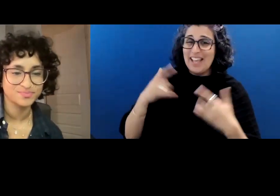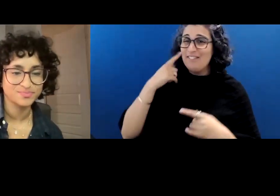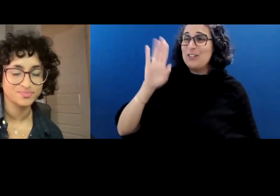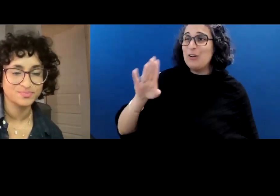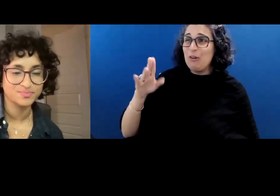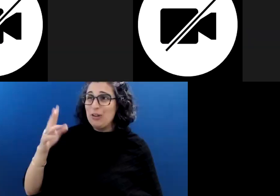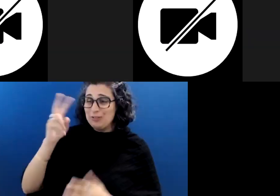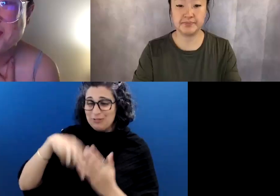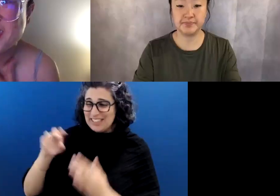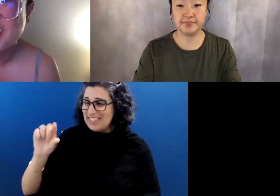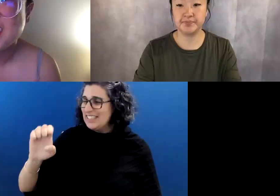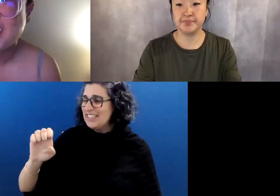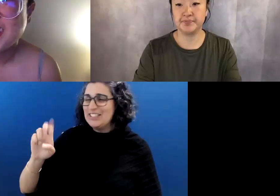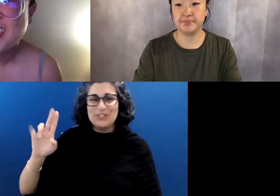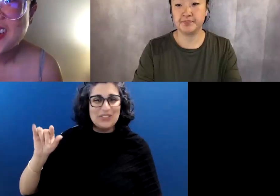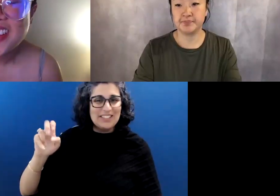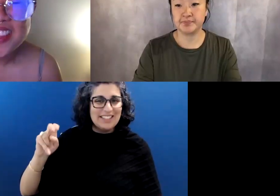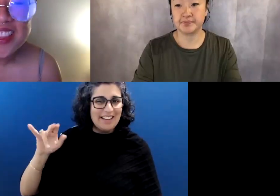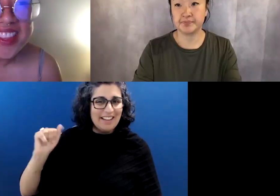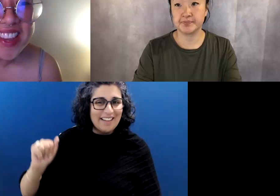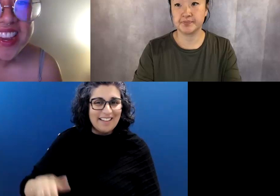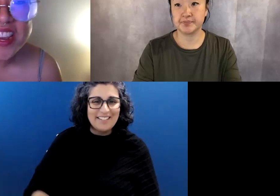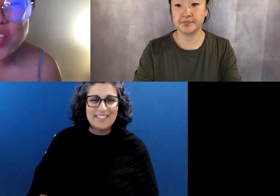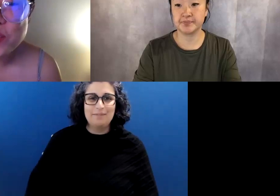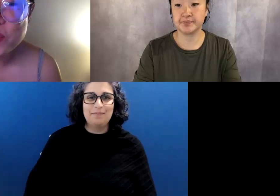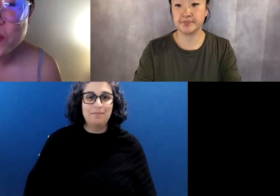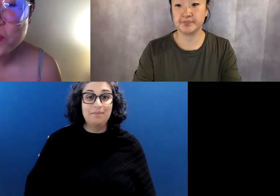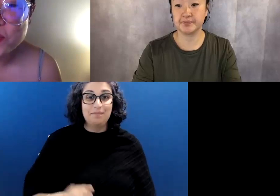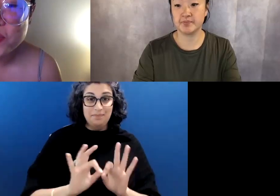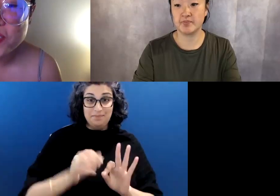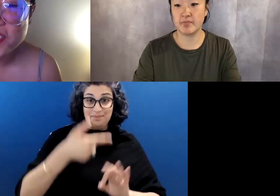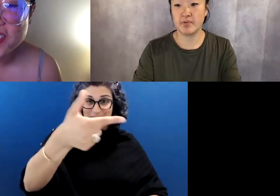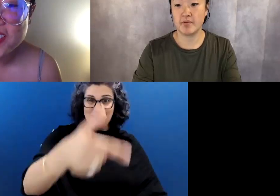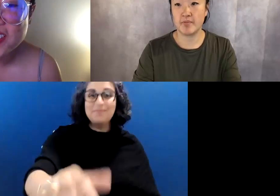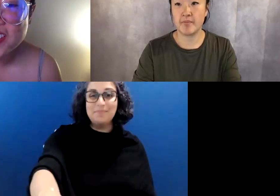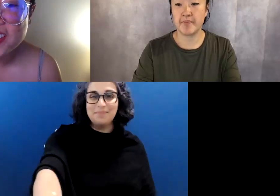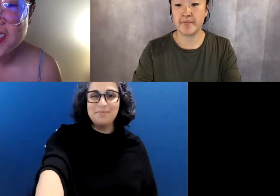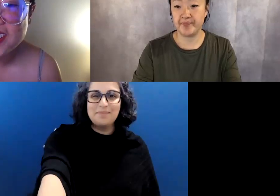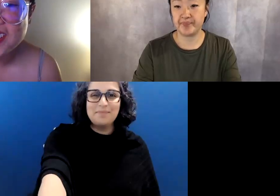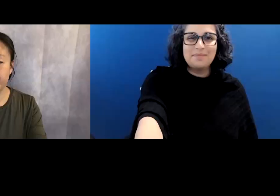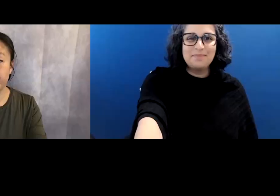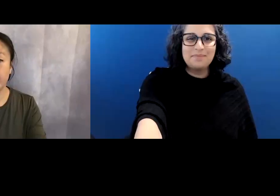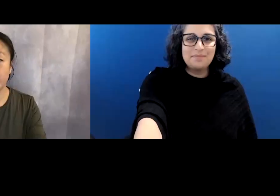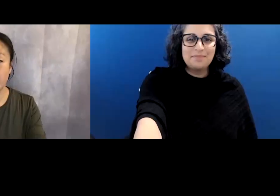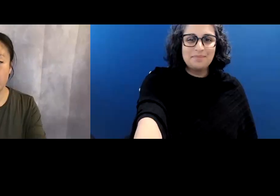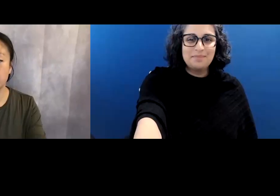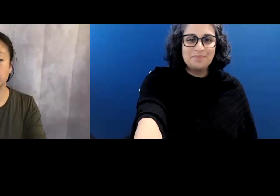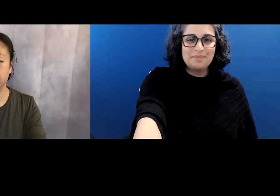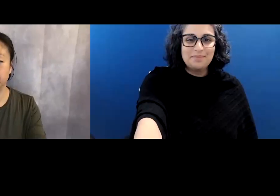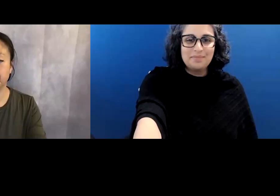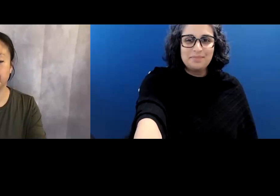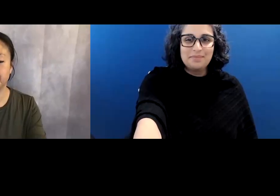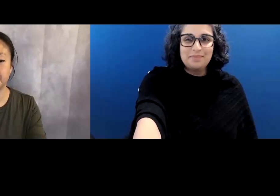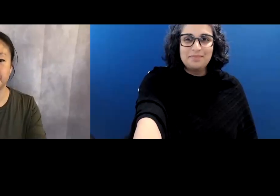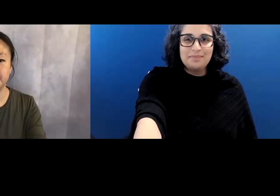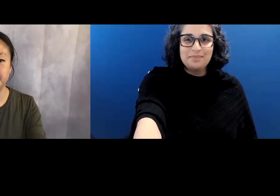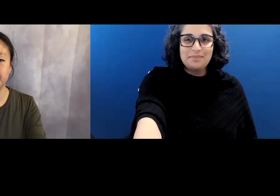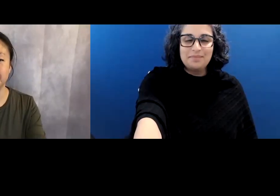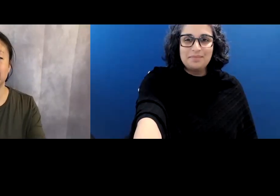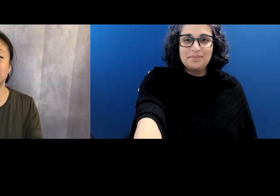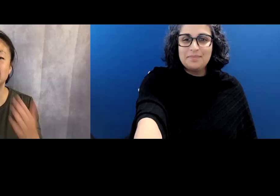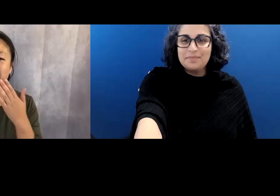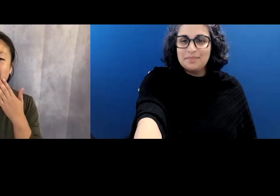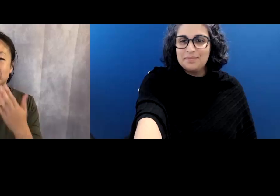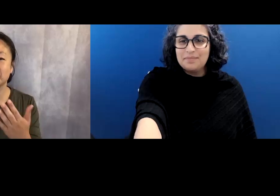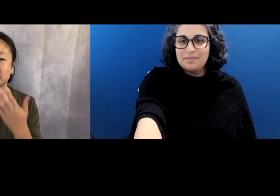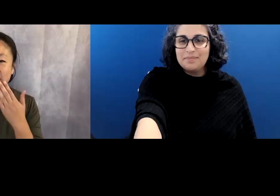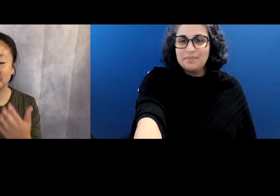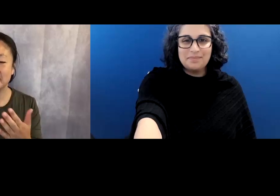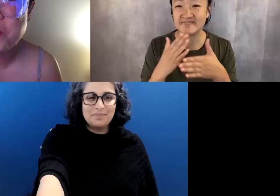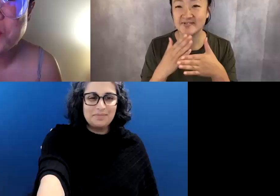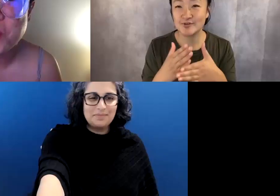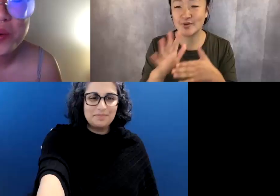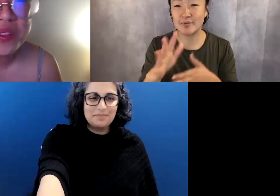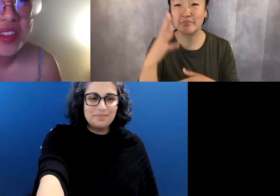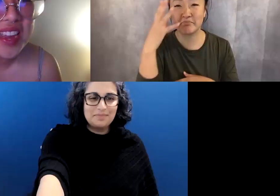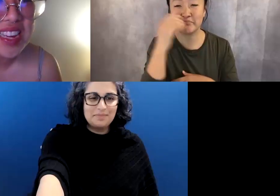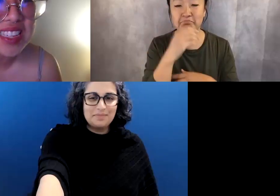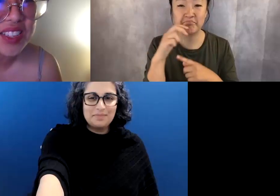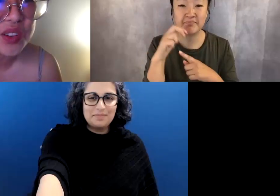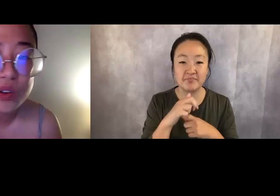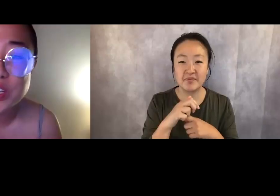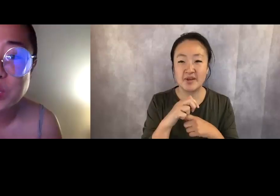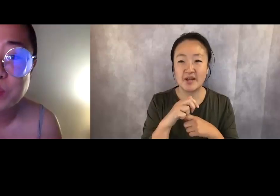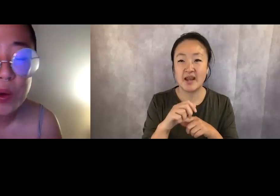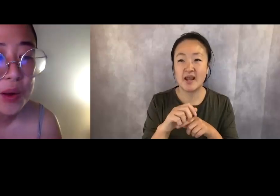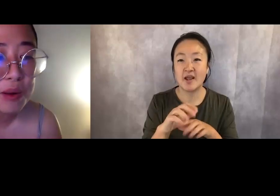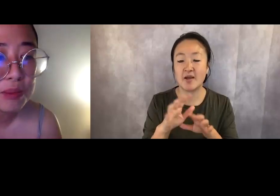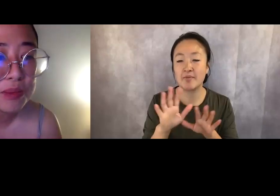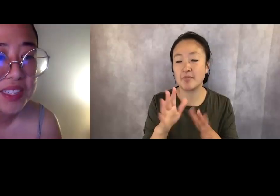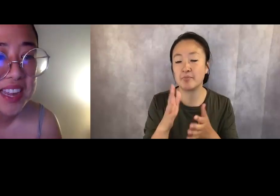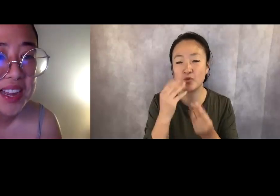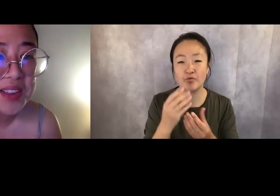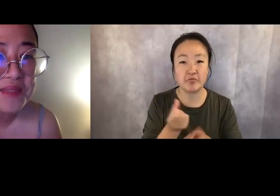Thank you so much, Tarfia, for sharing your beautiful work with us, your gorgeous poems.